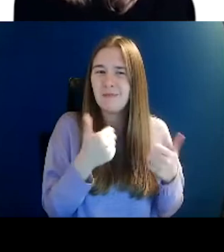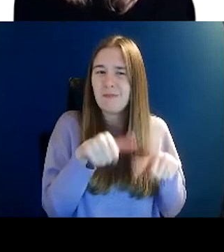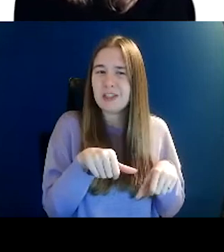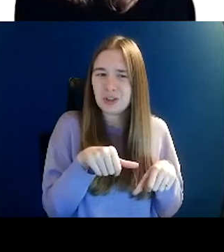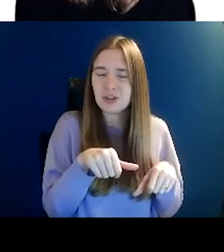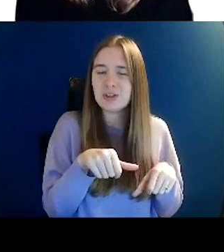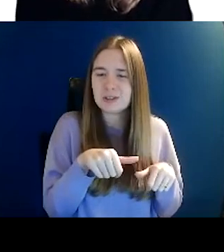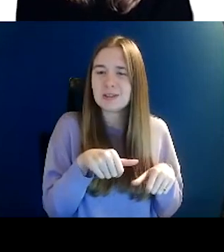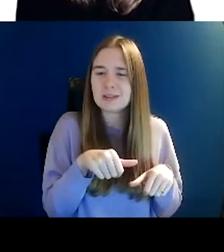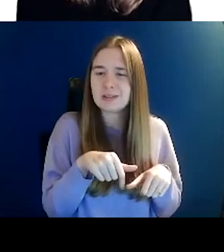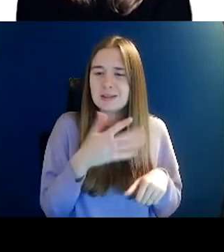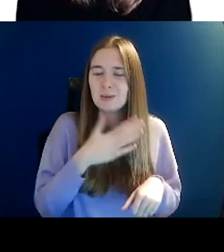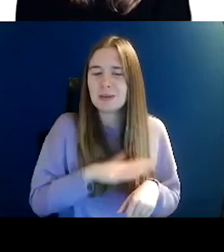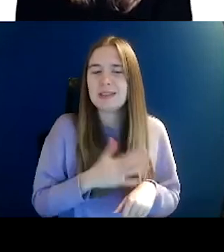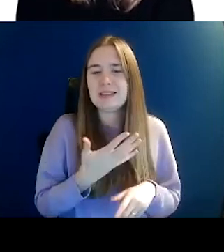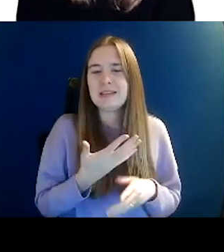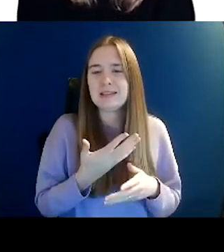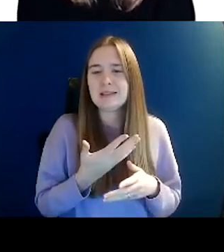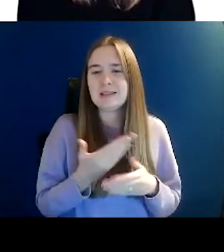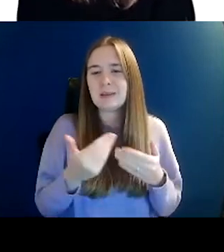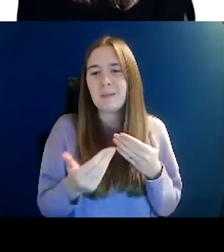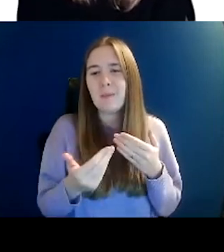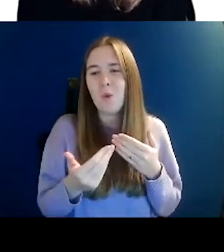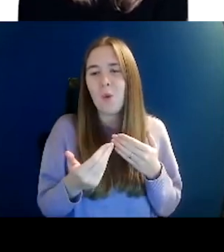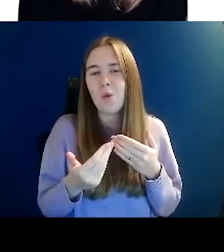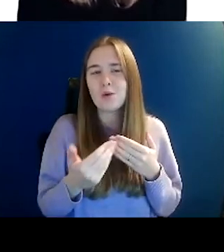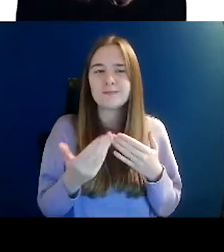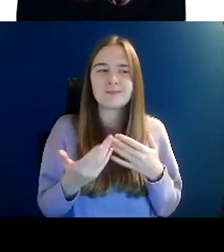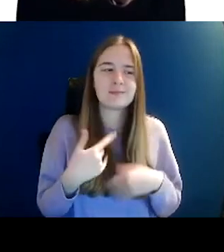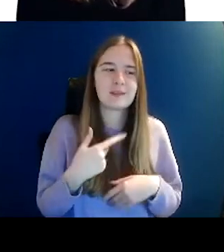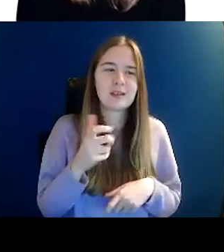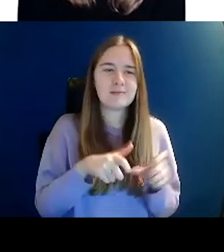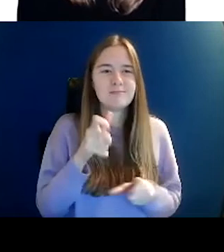and there has been a level of procrastination, like Scott said.